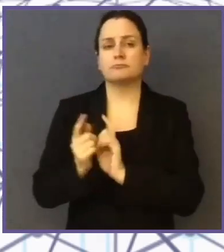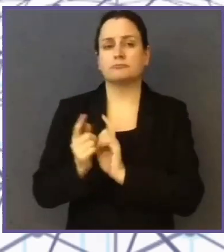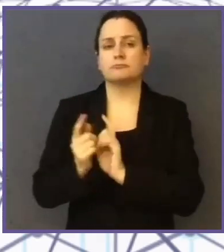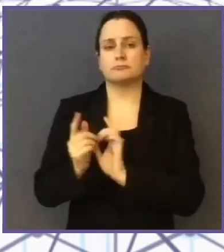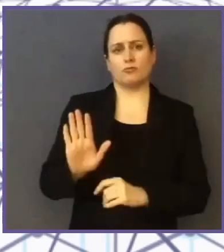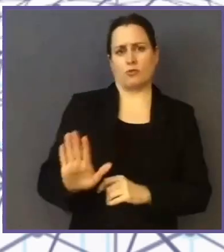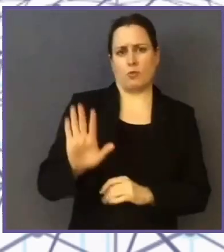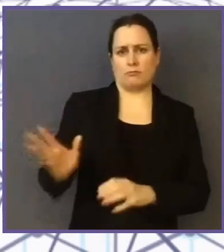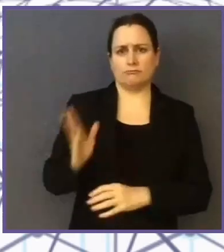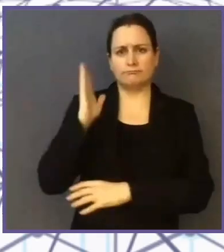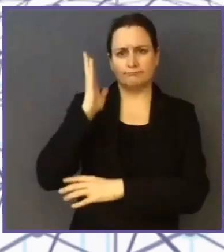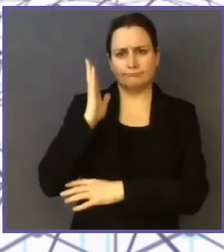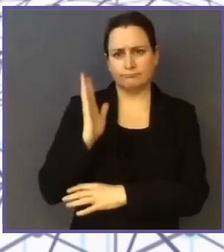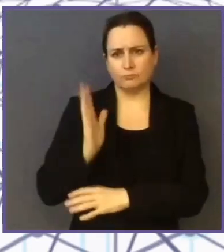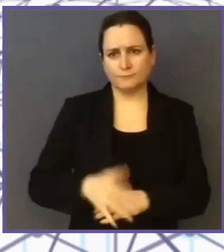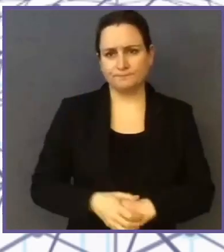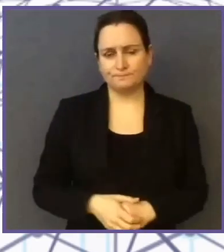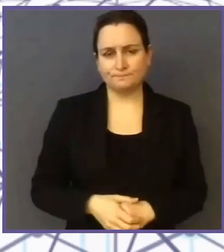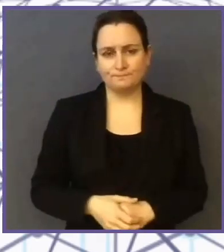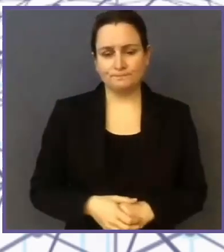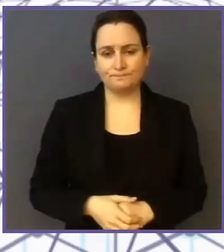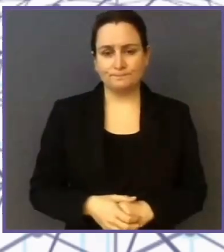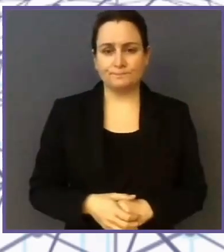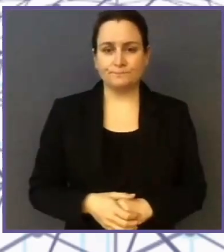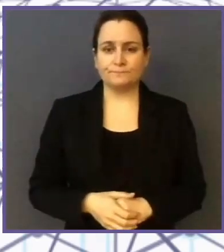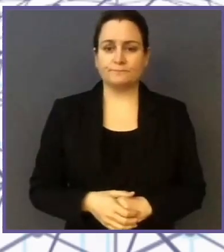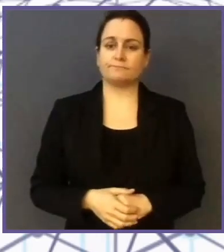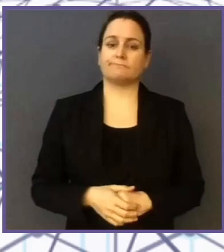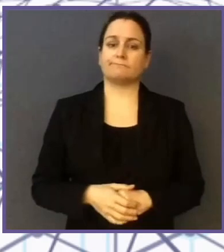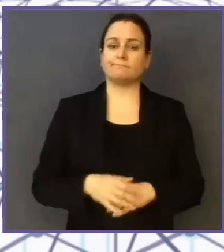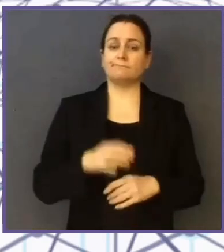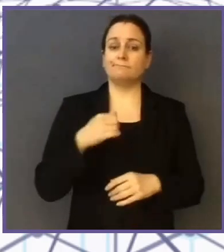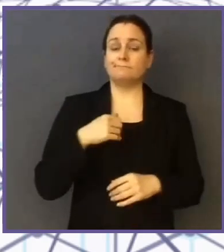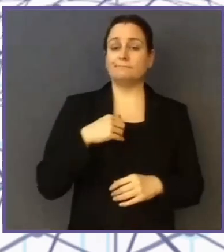So Brahm Chandrathapa, who you'll hear from, who's sat over there, he's the director of